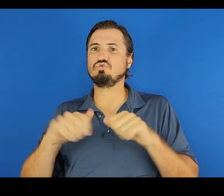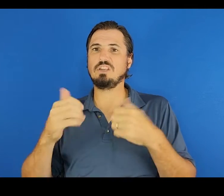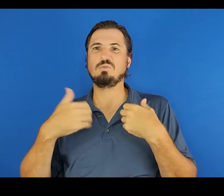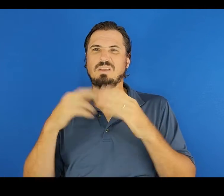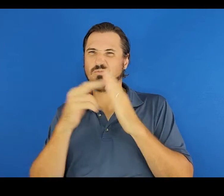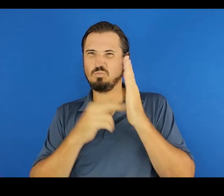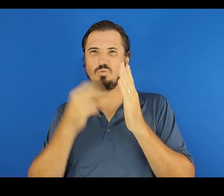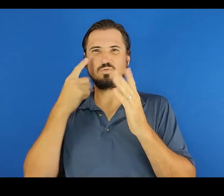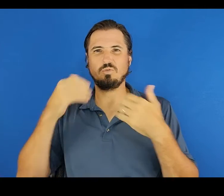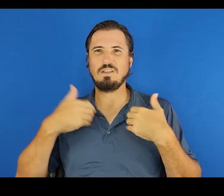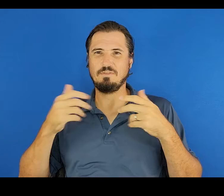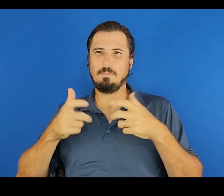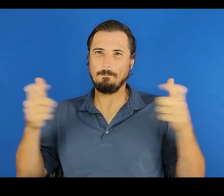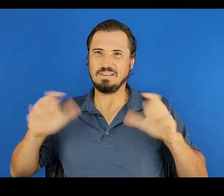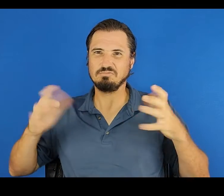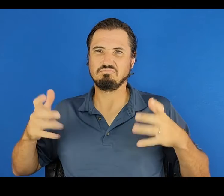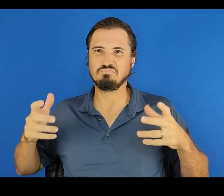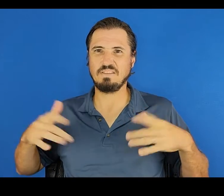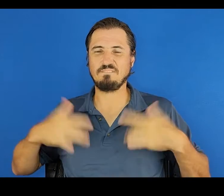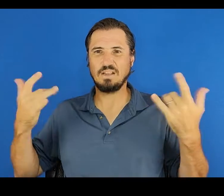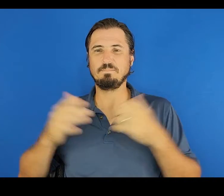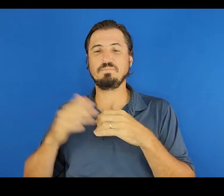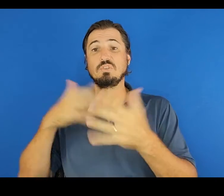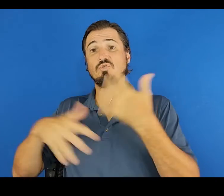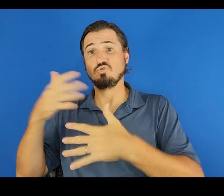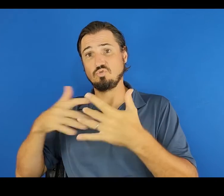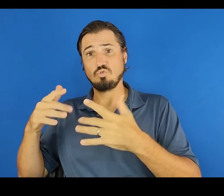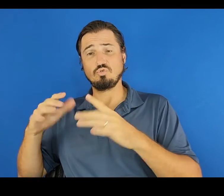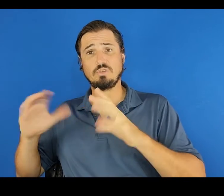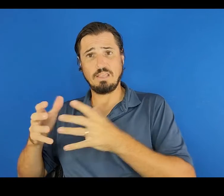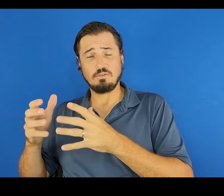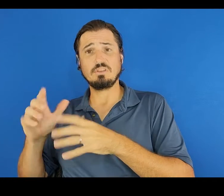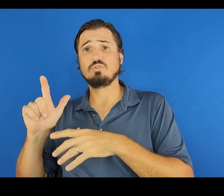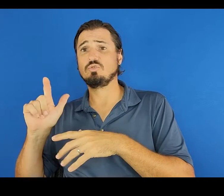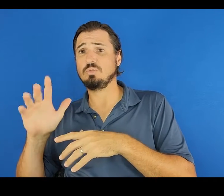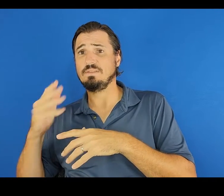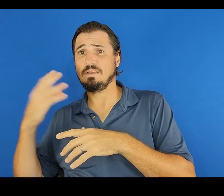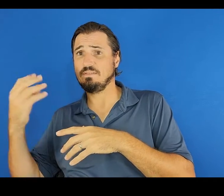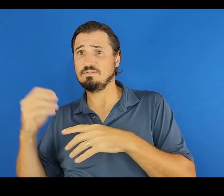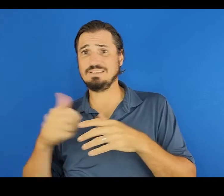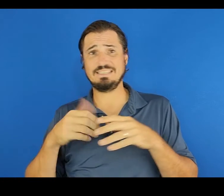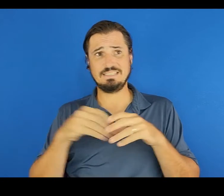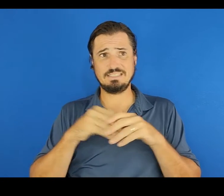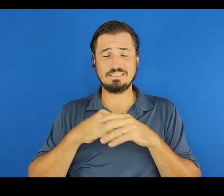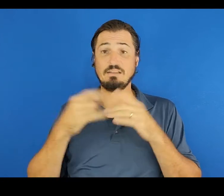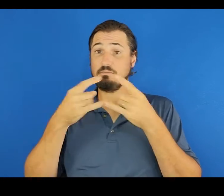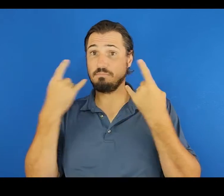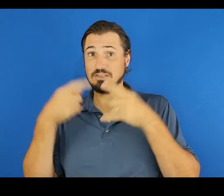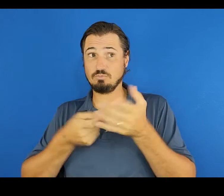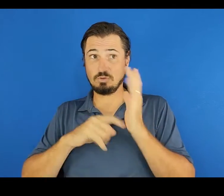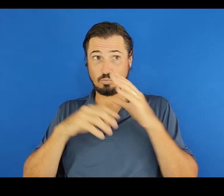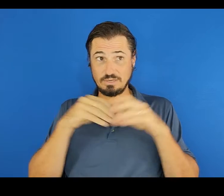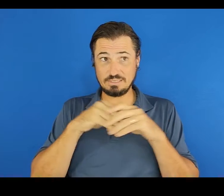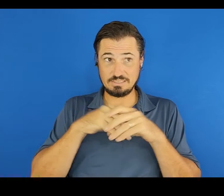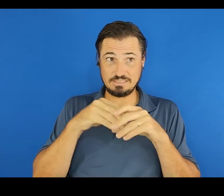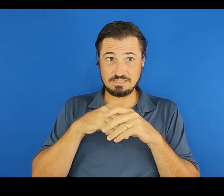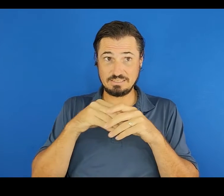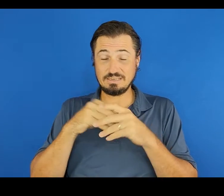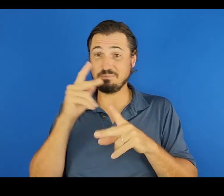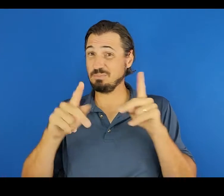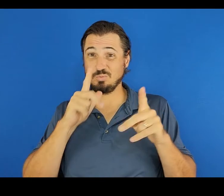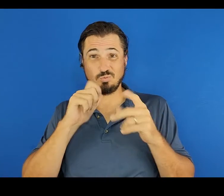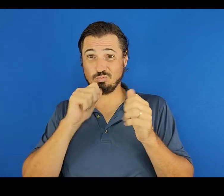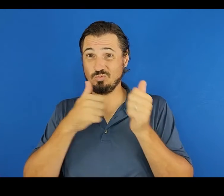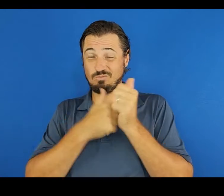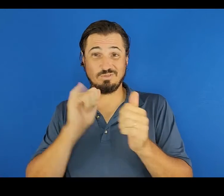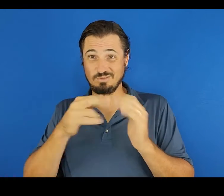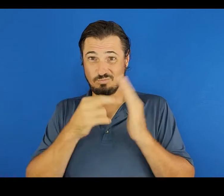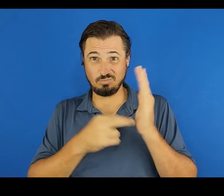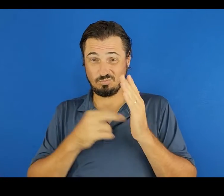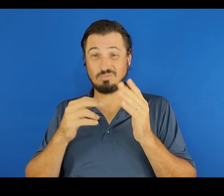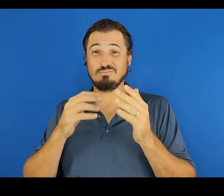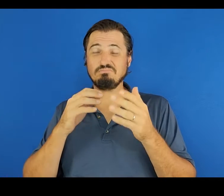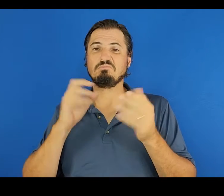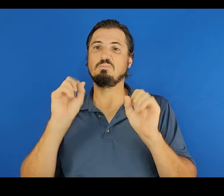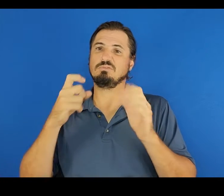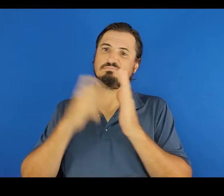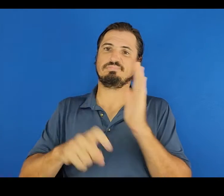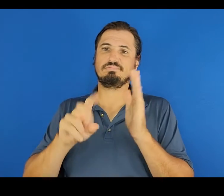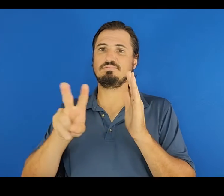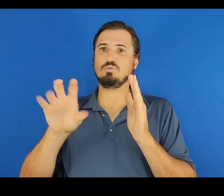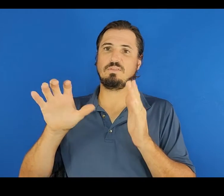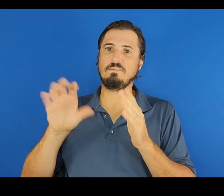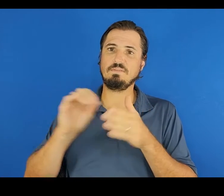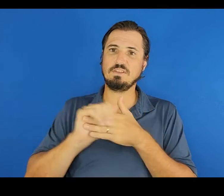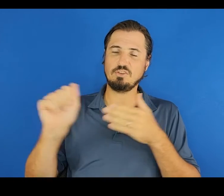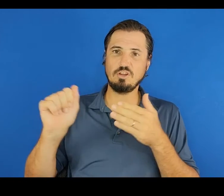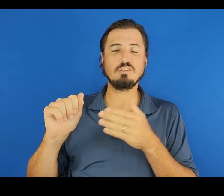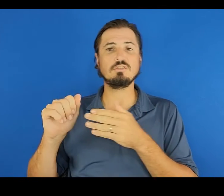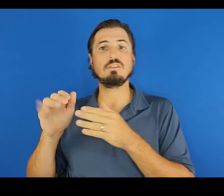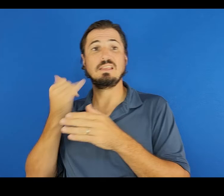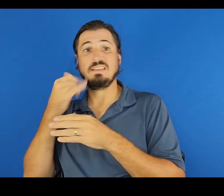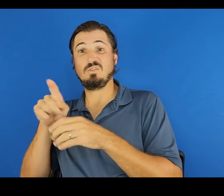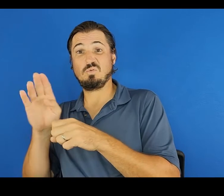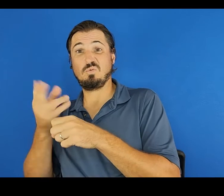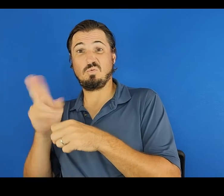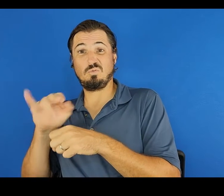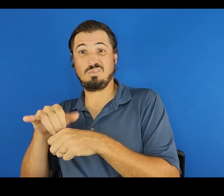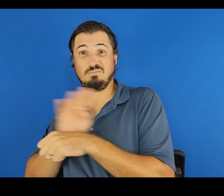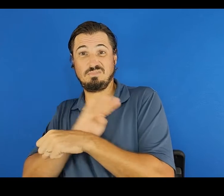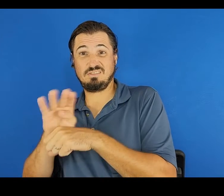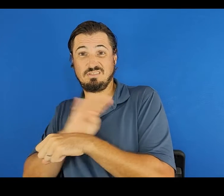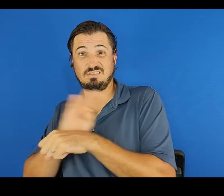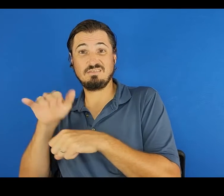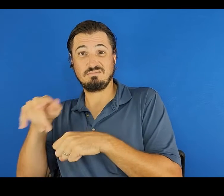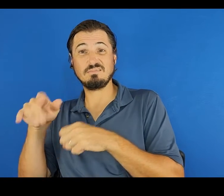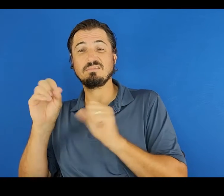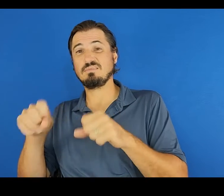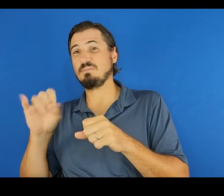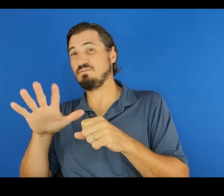Social gatherings are limited to 25 outdoors, or 10 indoors. Masks are required indoors. Violators are subject to a $250 fine, and organizers and business owners are subject to a $500 fine. To